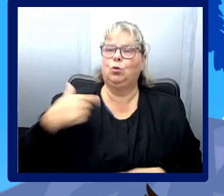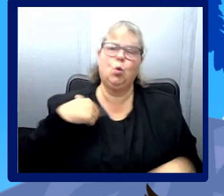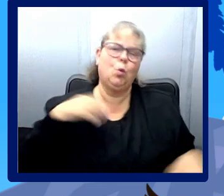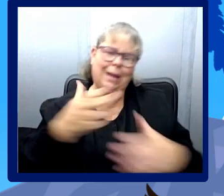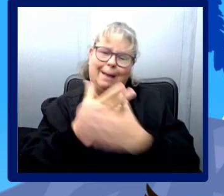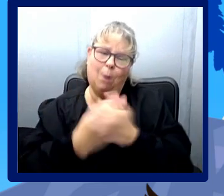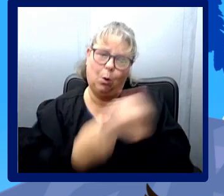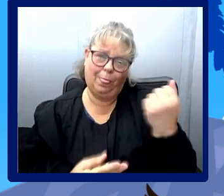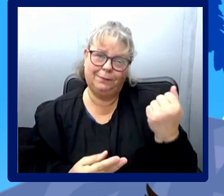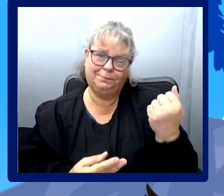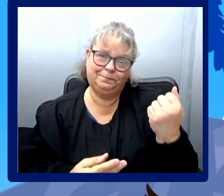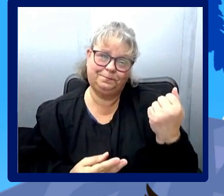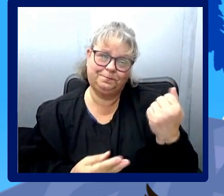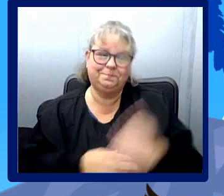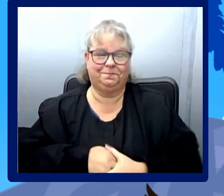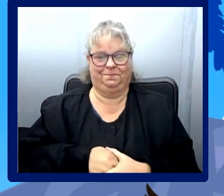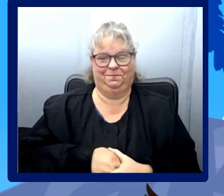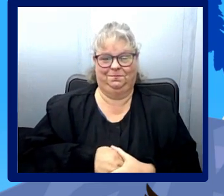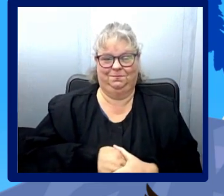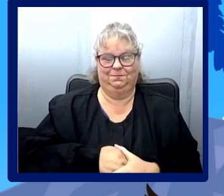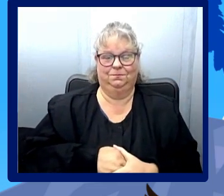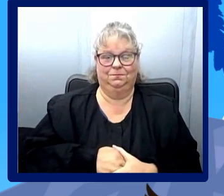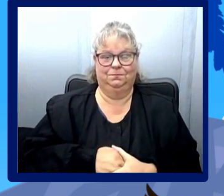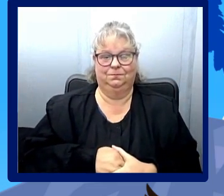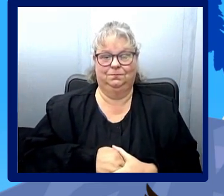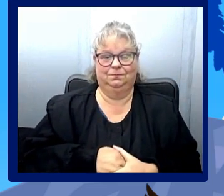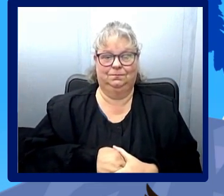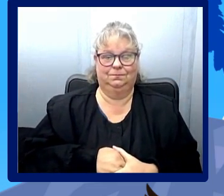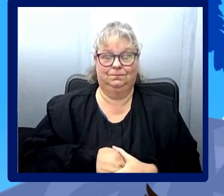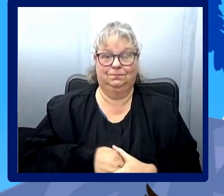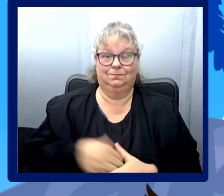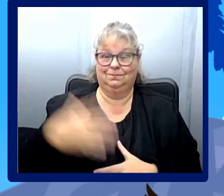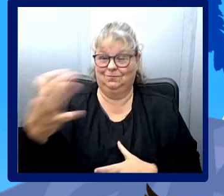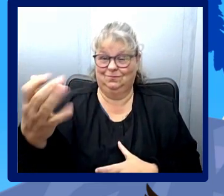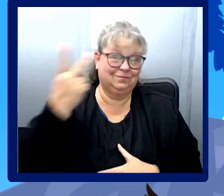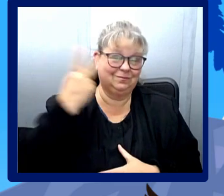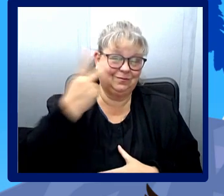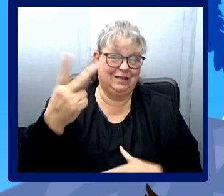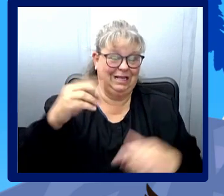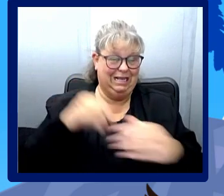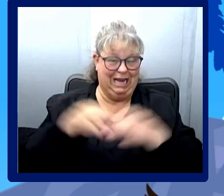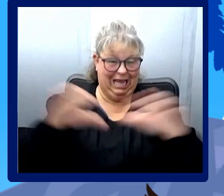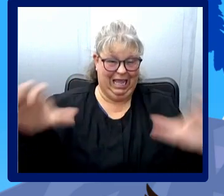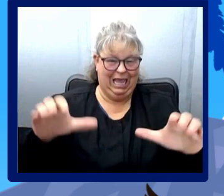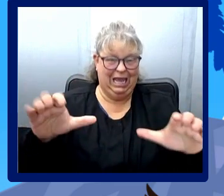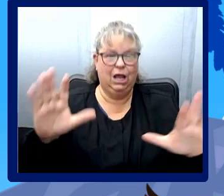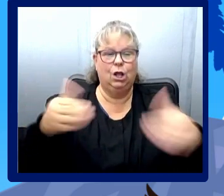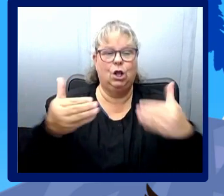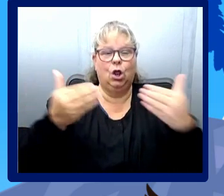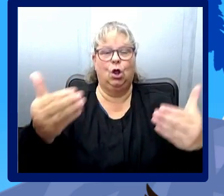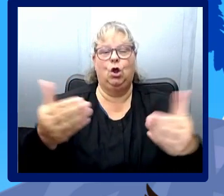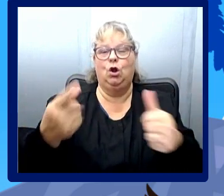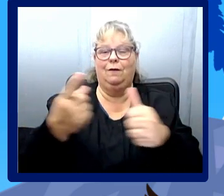and then we'll go into Olivet's org to see how we did it. So I'm gonna get out this presentation for just a moment